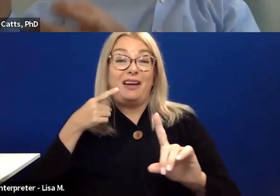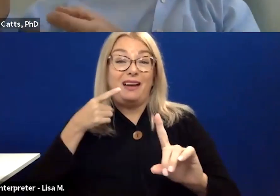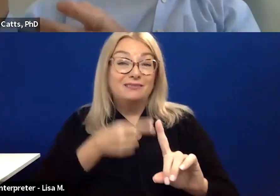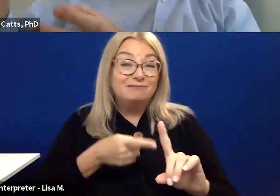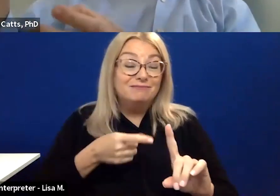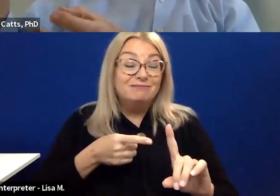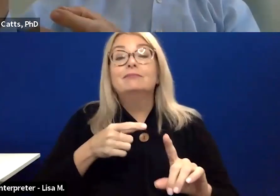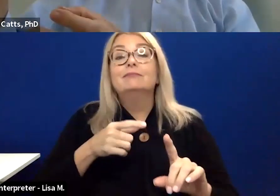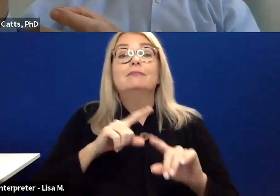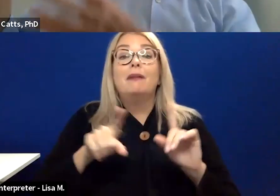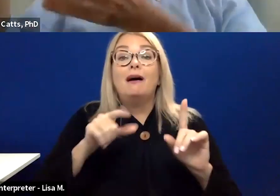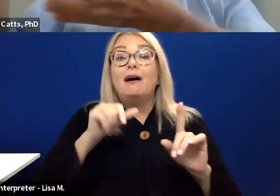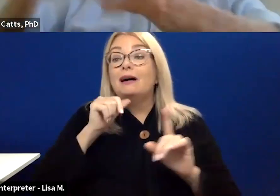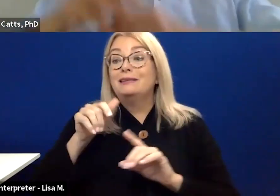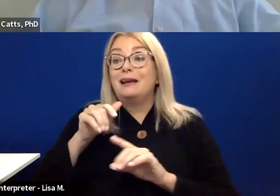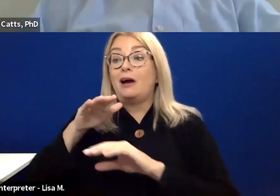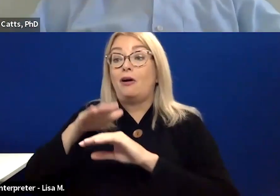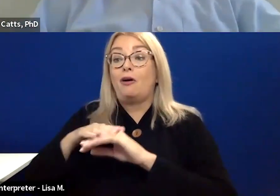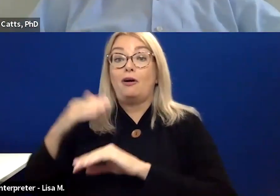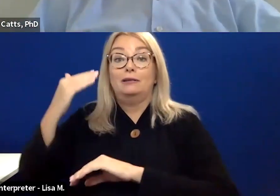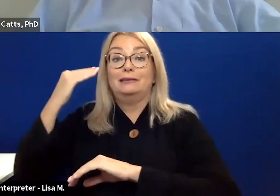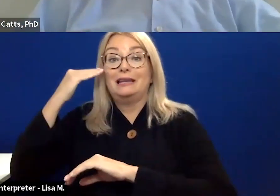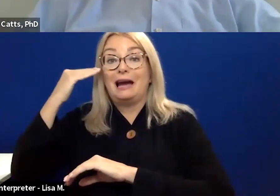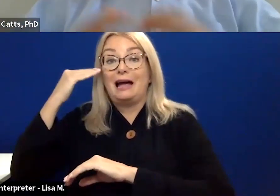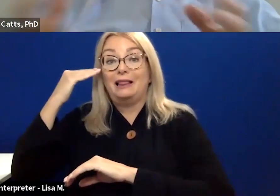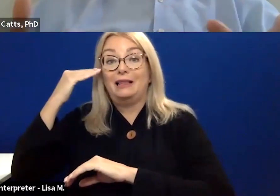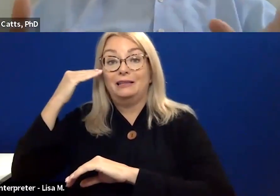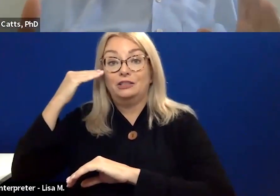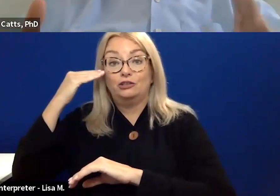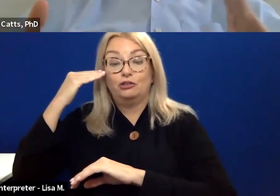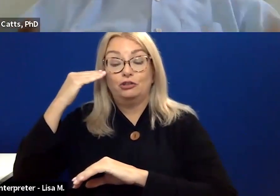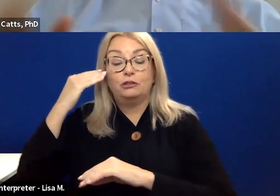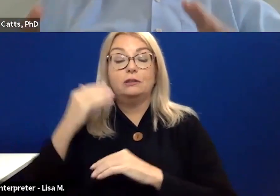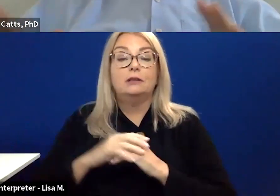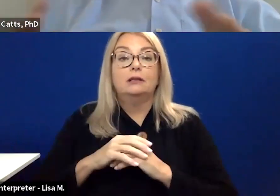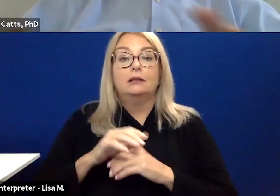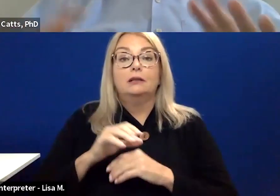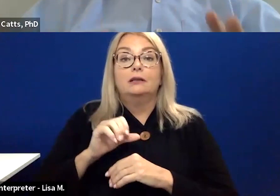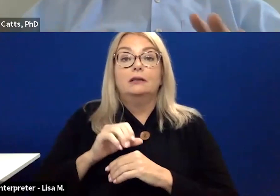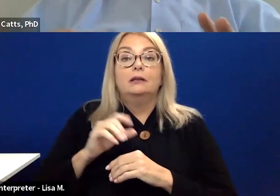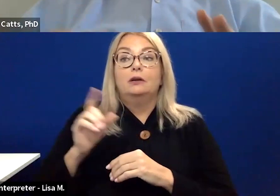knowledge component now Sonia racist idea where do we do this well right now most of